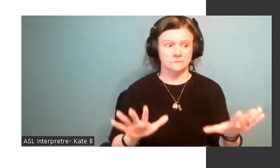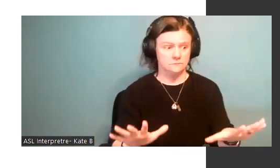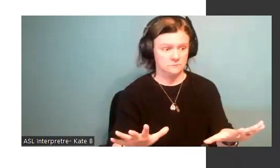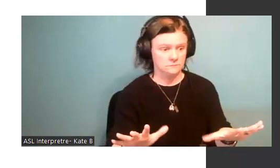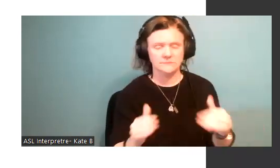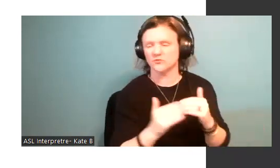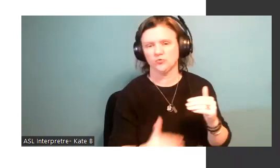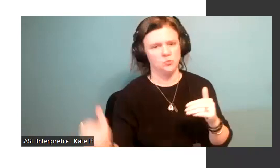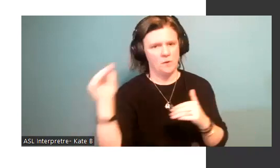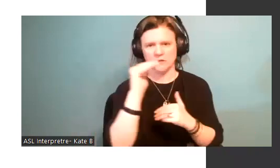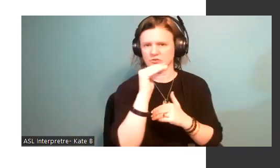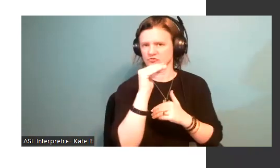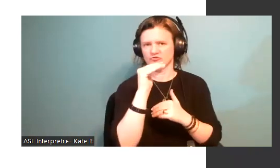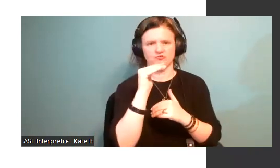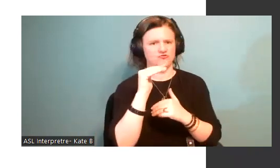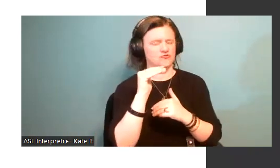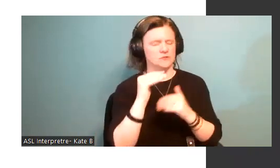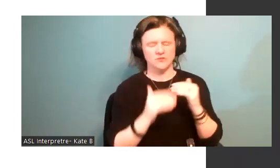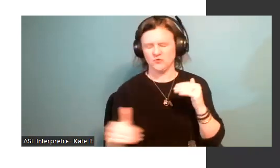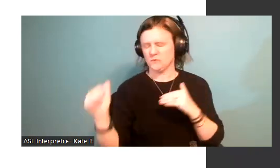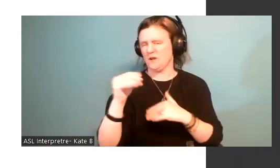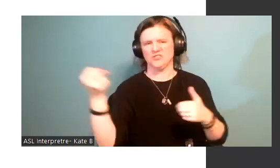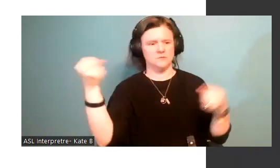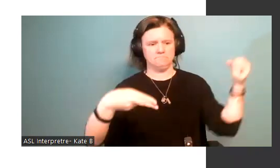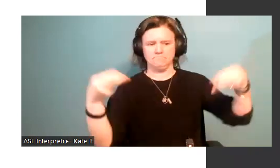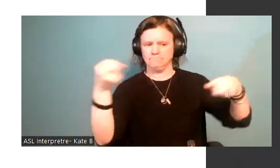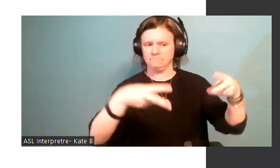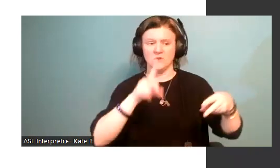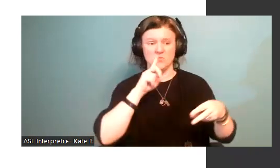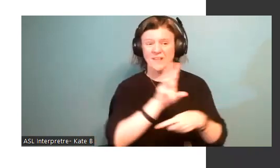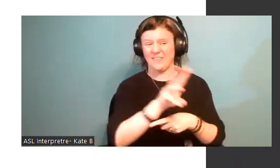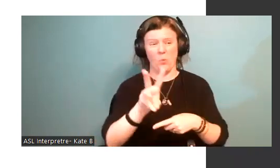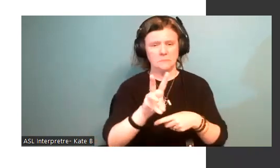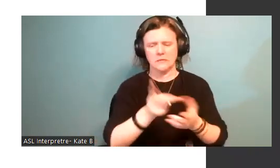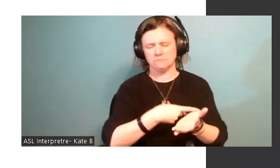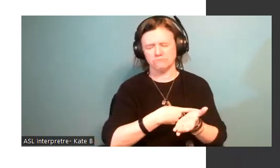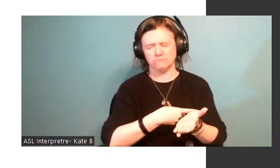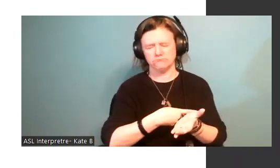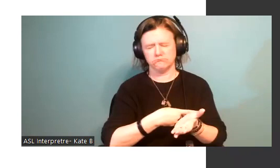label on everything, give everything an ARIA